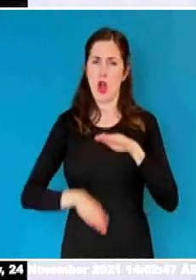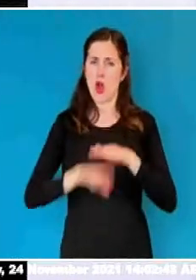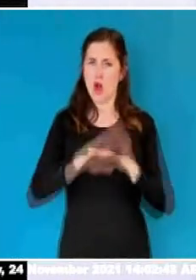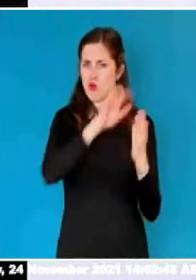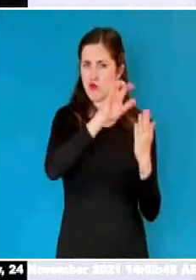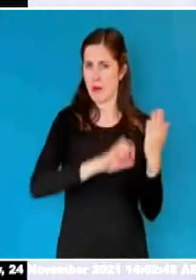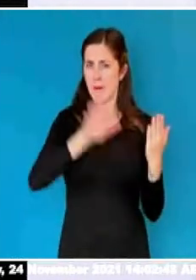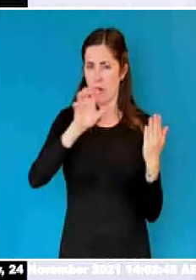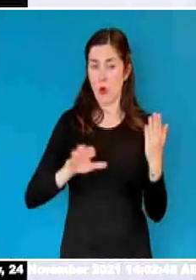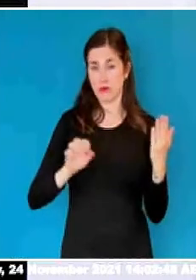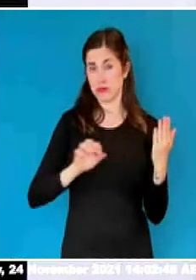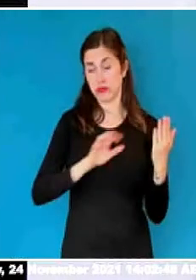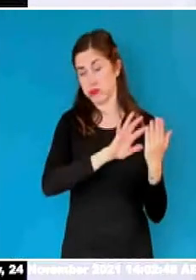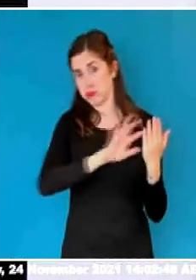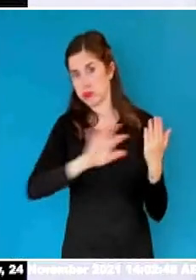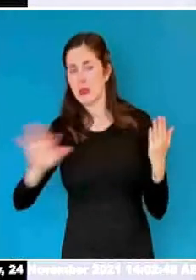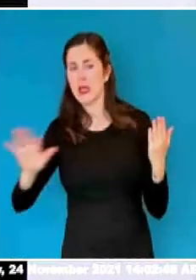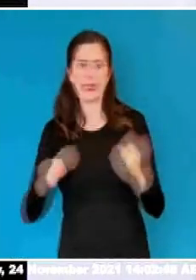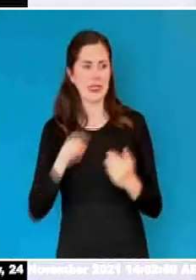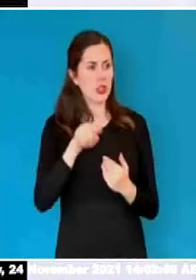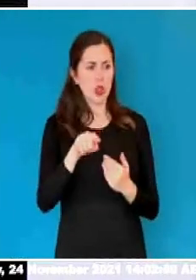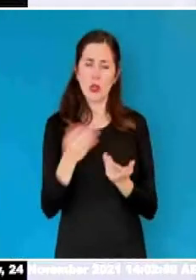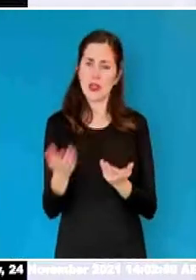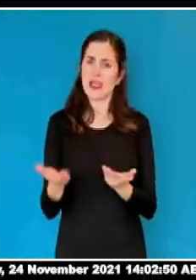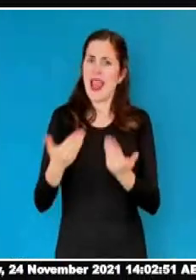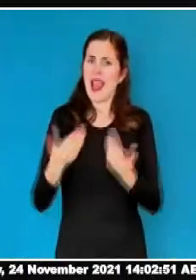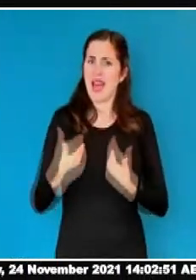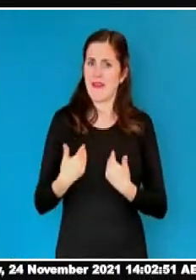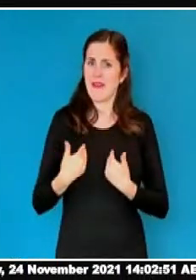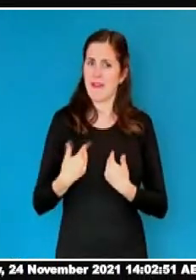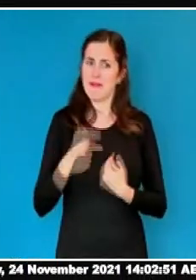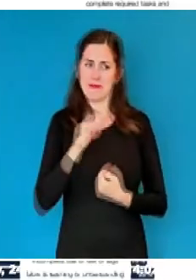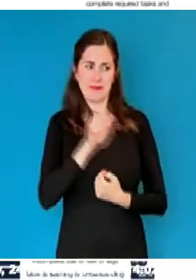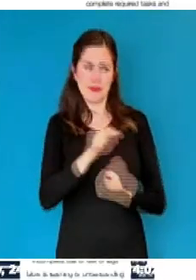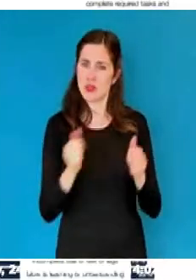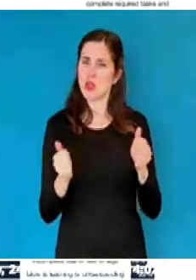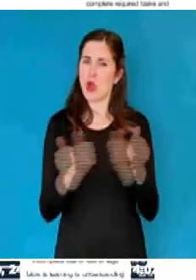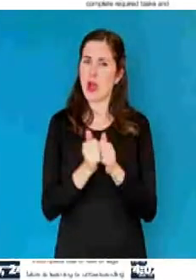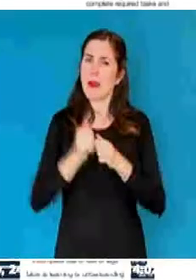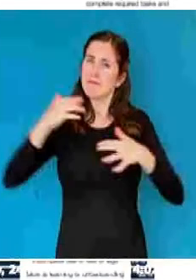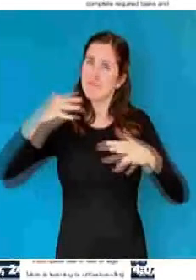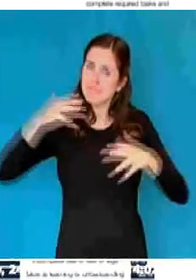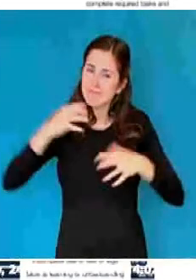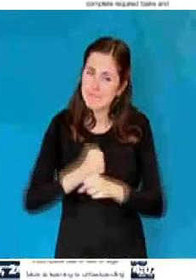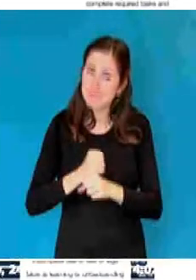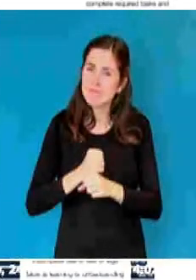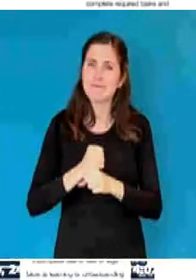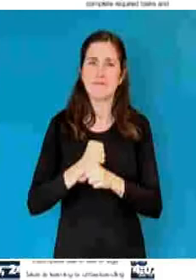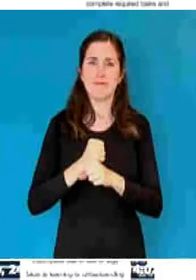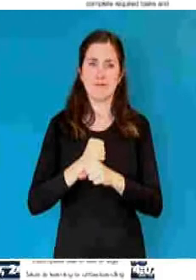lots of tables, but you very helpfully provided a document that is described as an